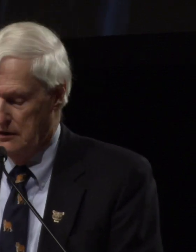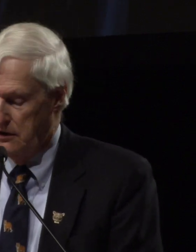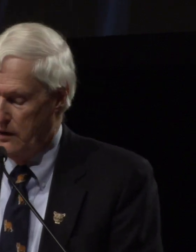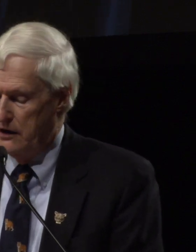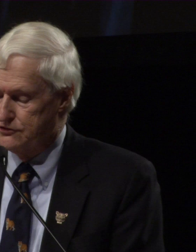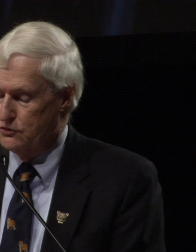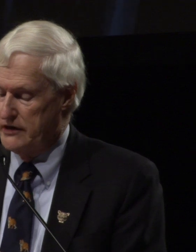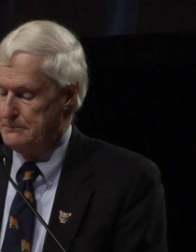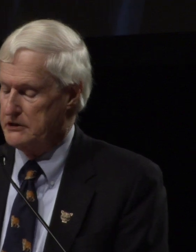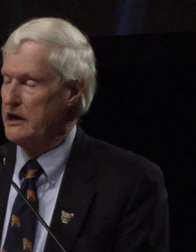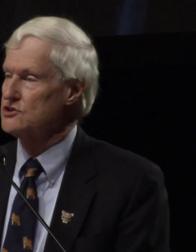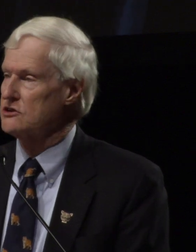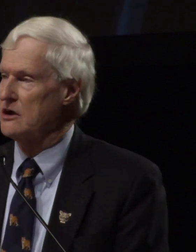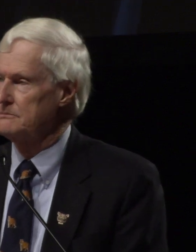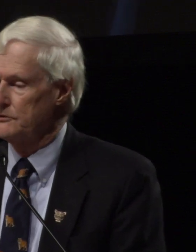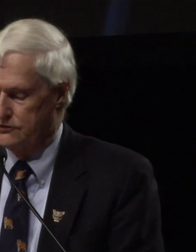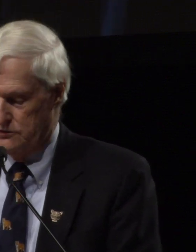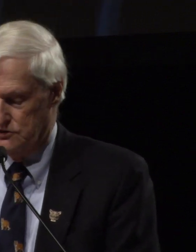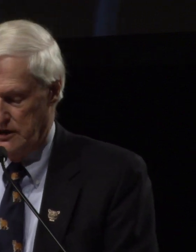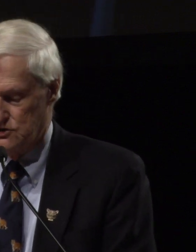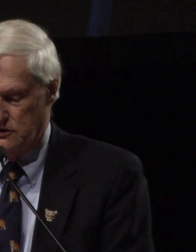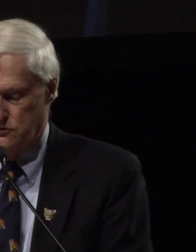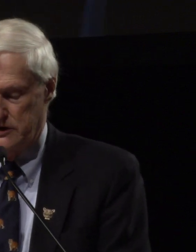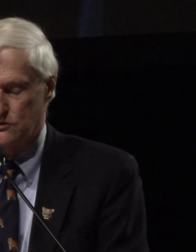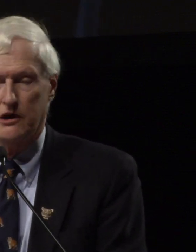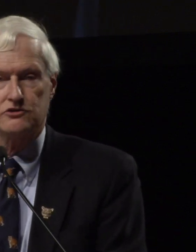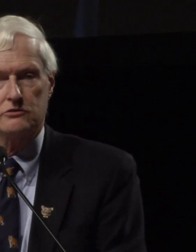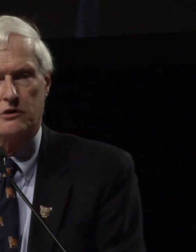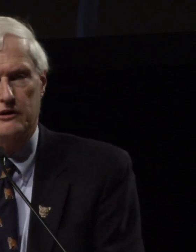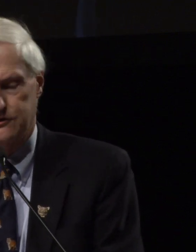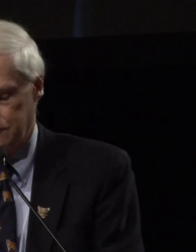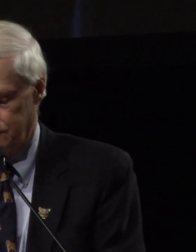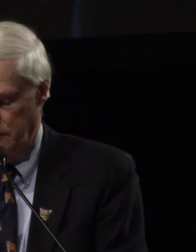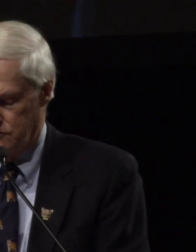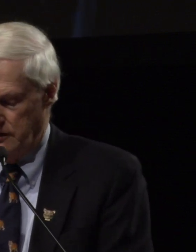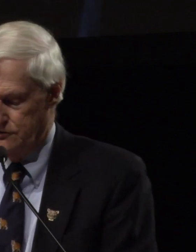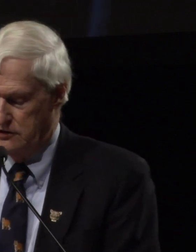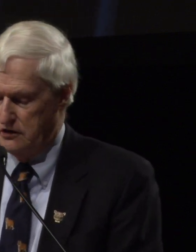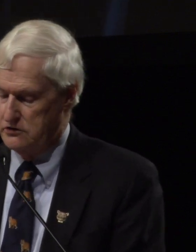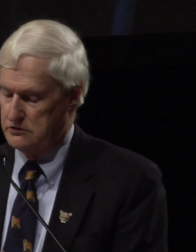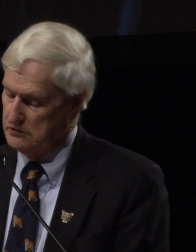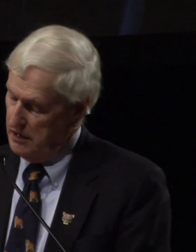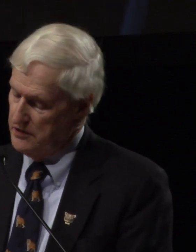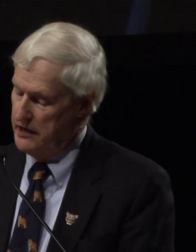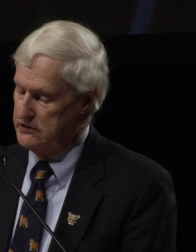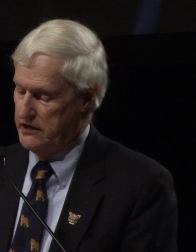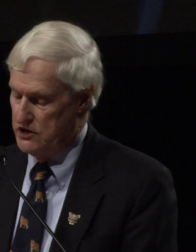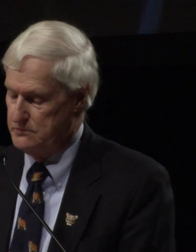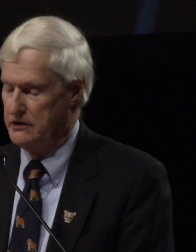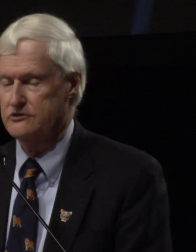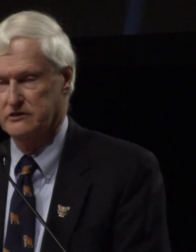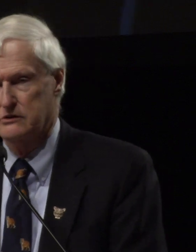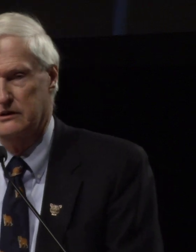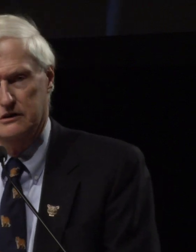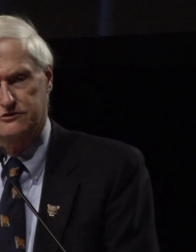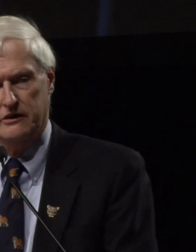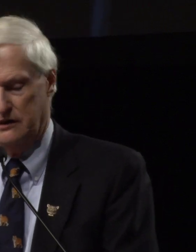AROUND STUDENT APPLICATION NUMBERS, RETENTION AND GRADUATION RATES, FUNDRAISING AND ALUMNI ENGAGEMENT, ETC.,